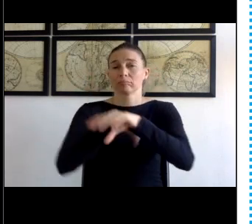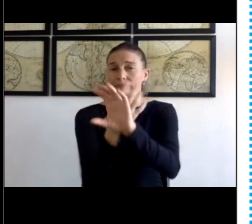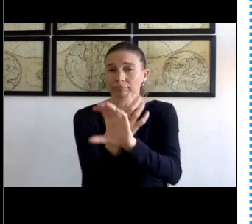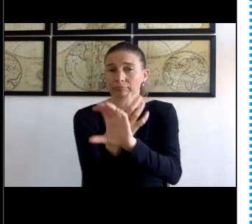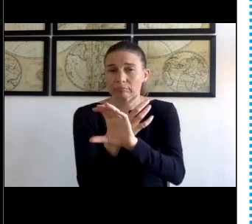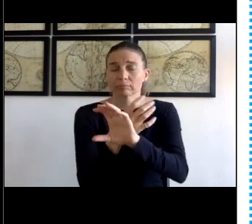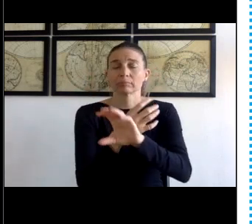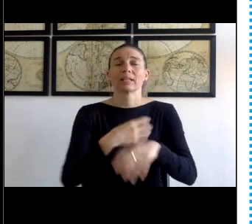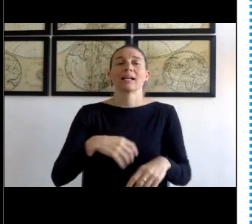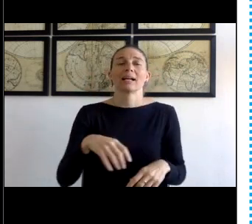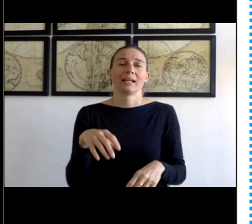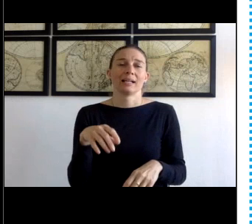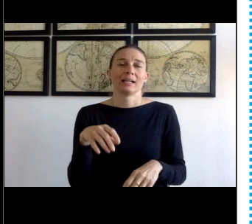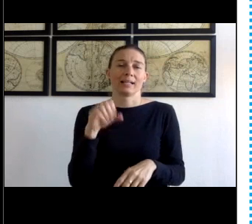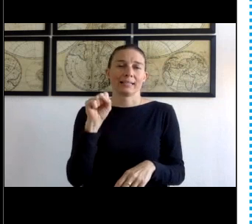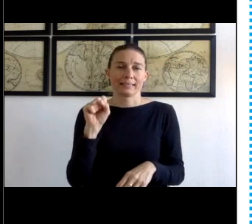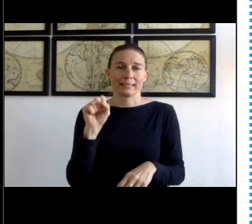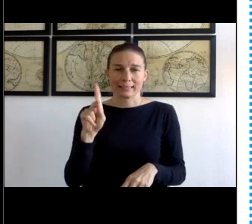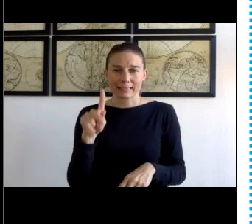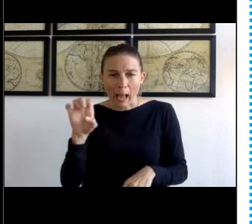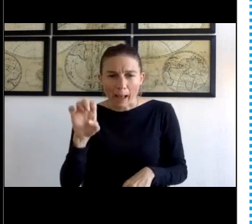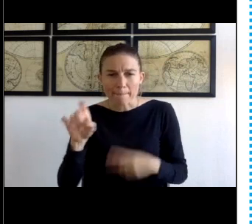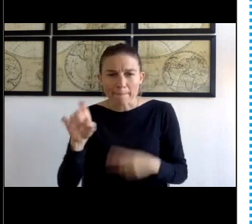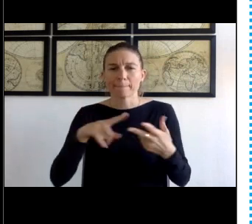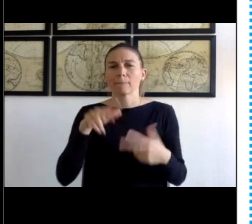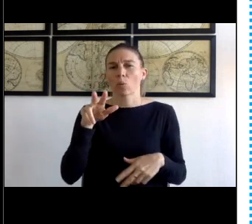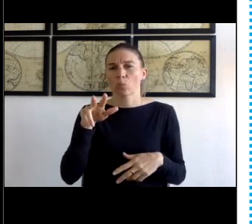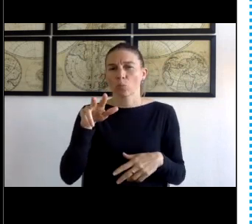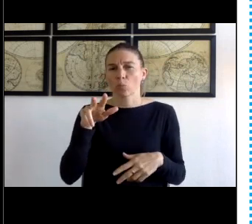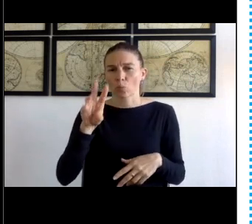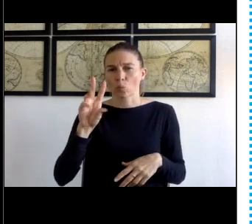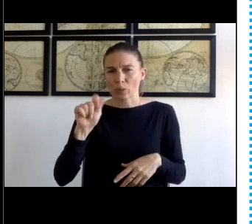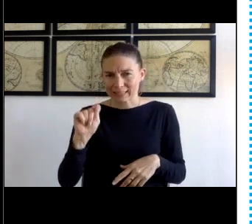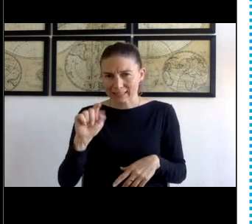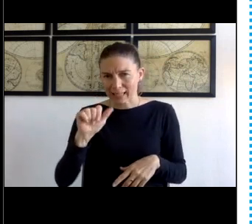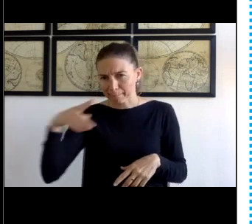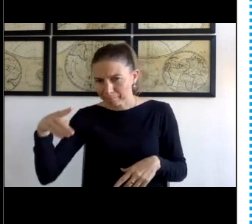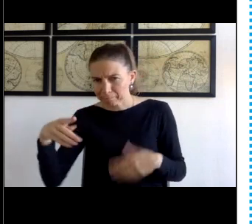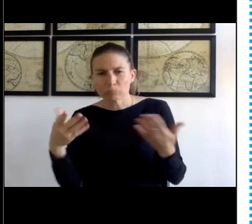or email communication and it includes also associated facilities